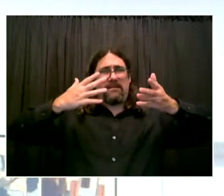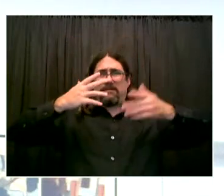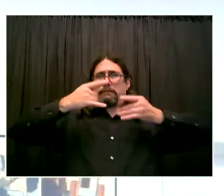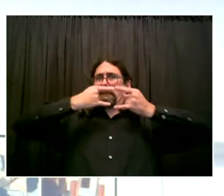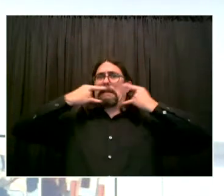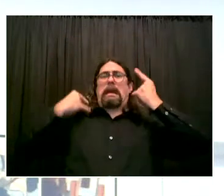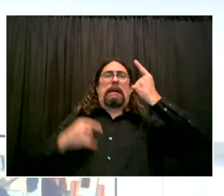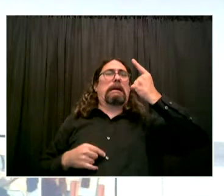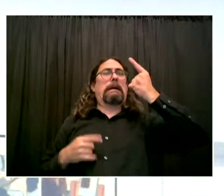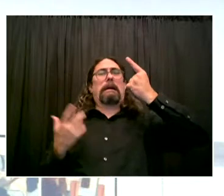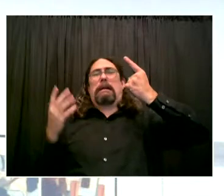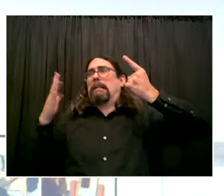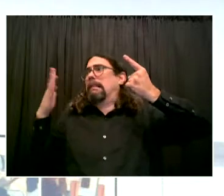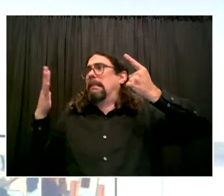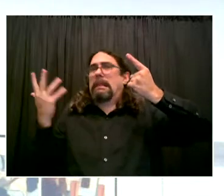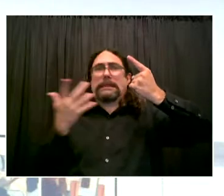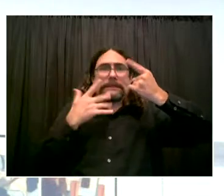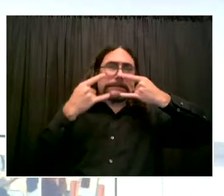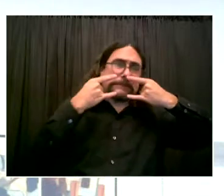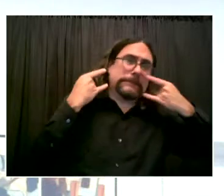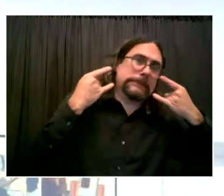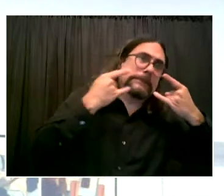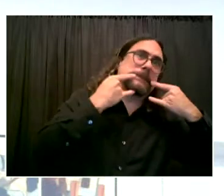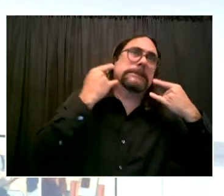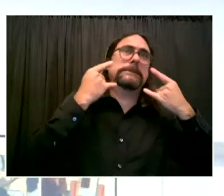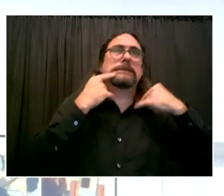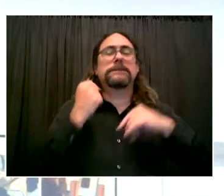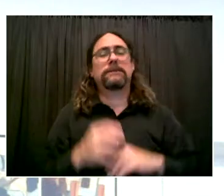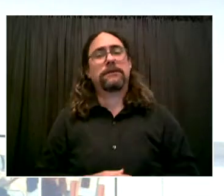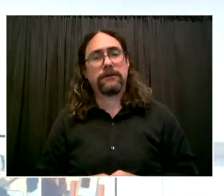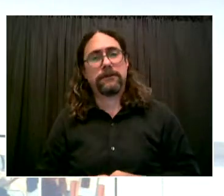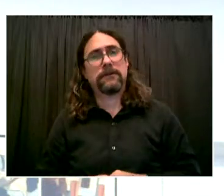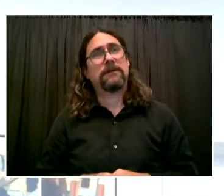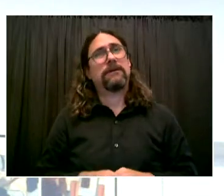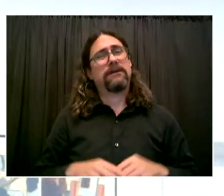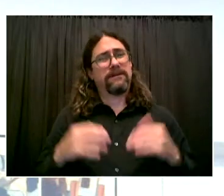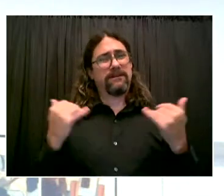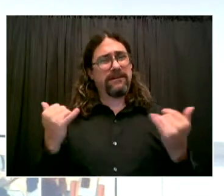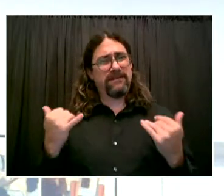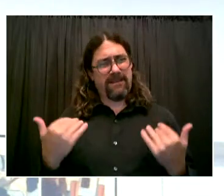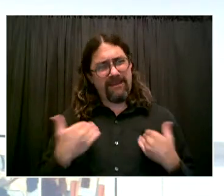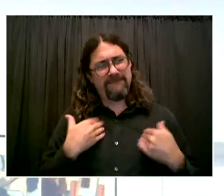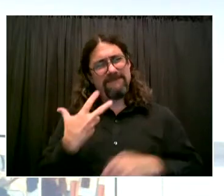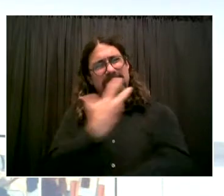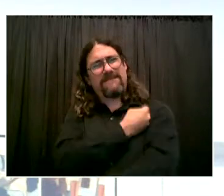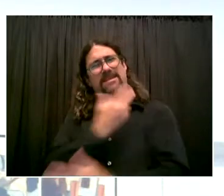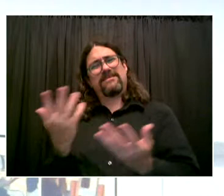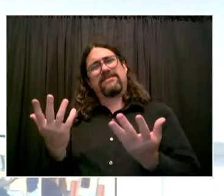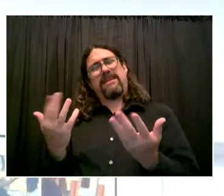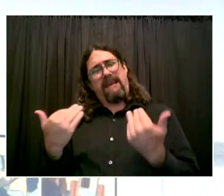REMAINS ON VACCINATIONS AND THE KEY TO DO THAT. IT ALSO OFFERS MORE DURABLE PROTECTION AS WE HAVE SEEN AND EXPERIENCED OVER